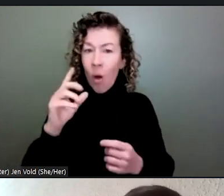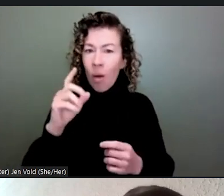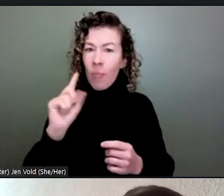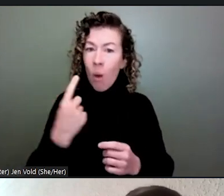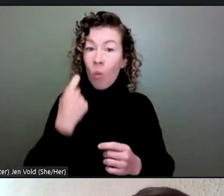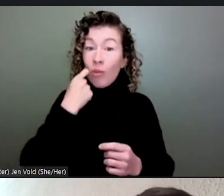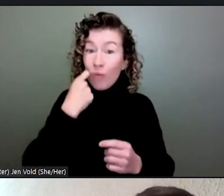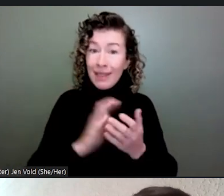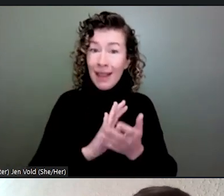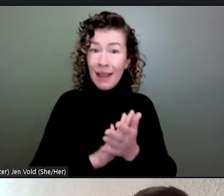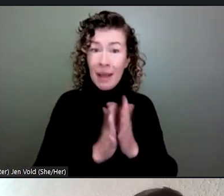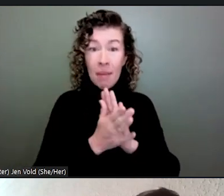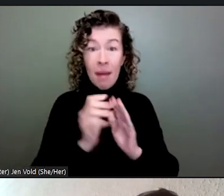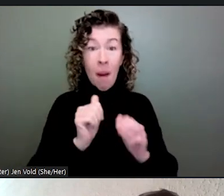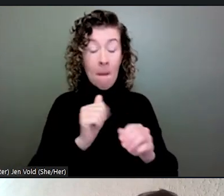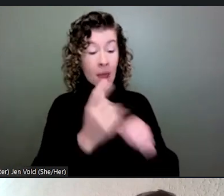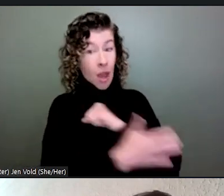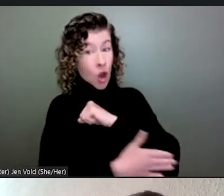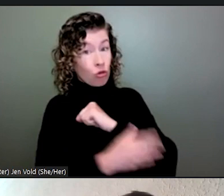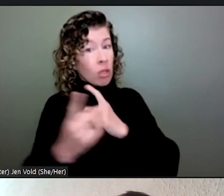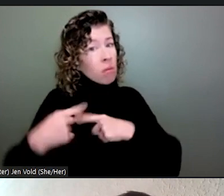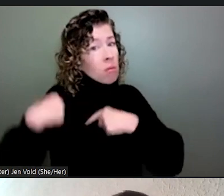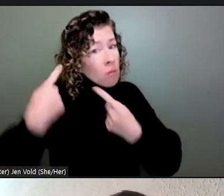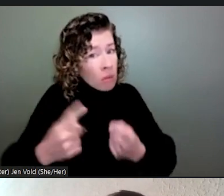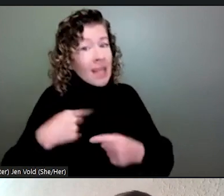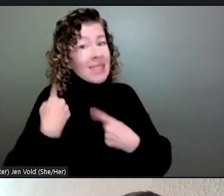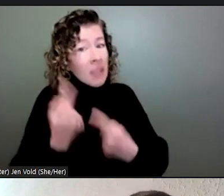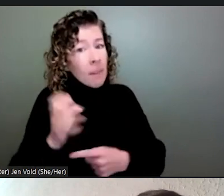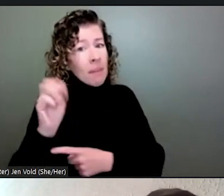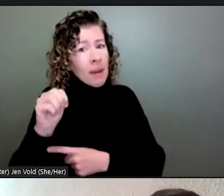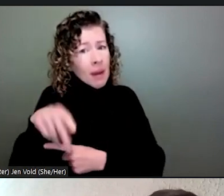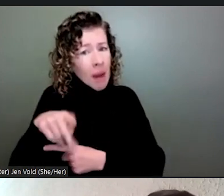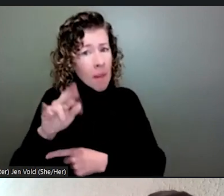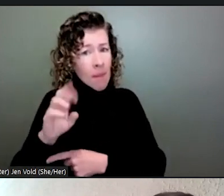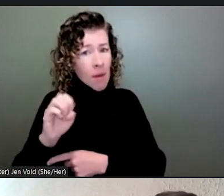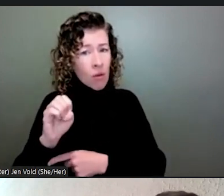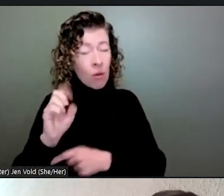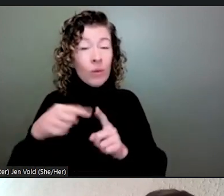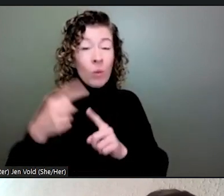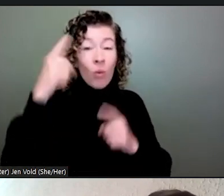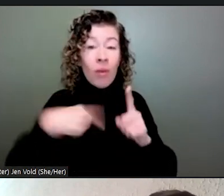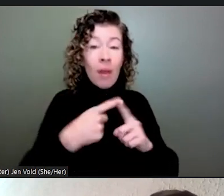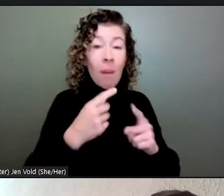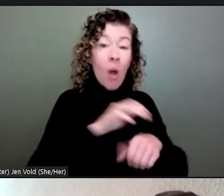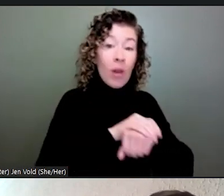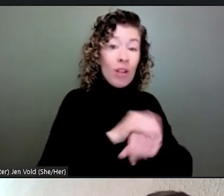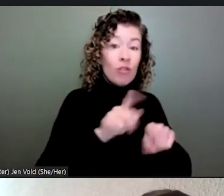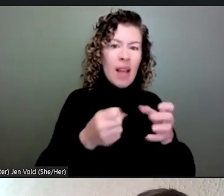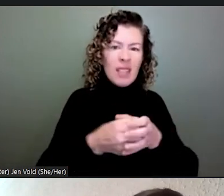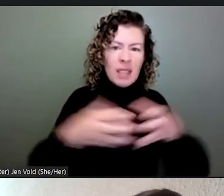It's always been an empire in many respects. So to think of English in those terms of expanding imperial borders through